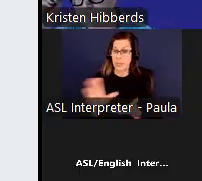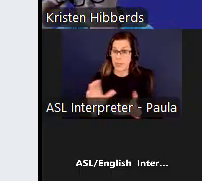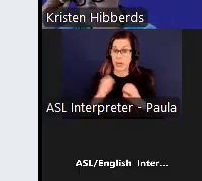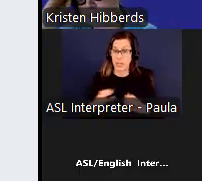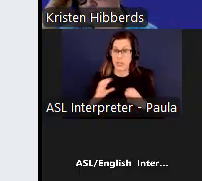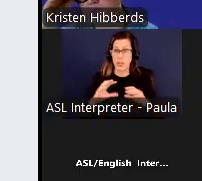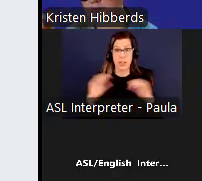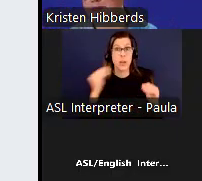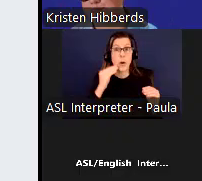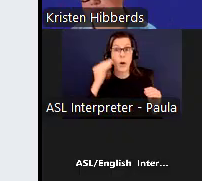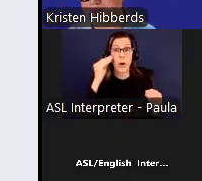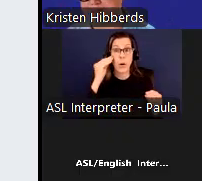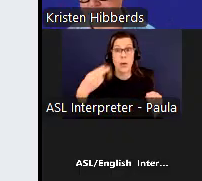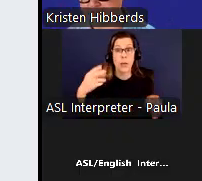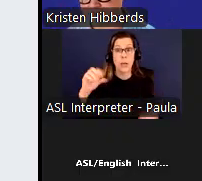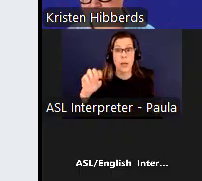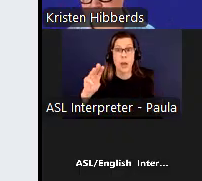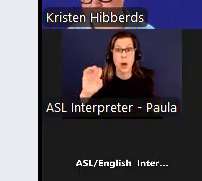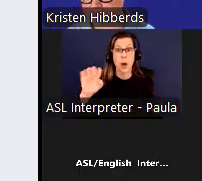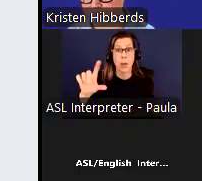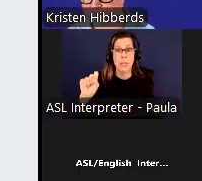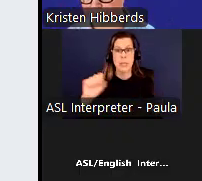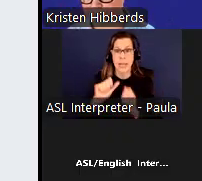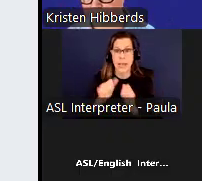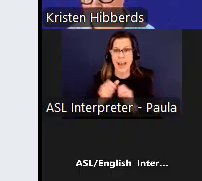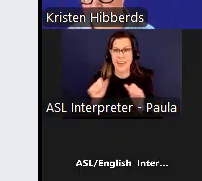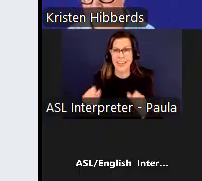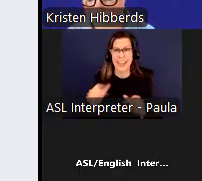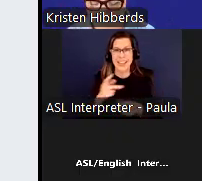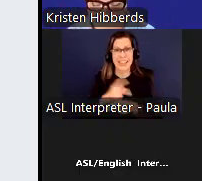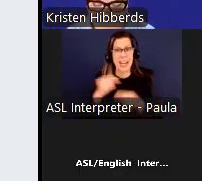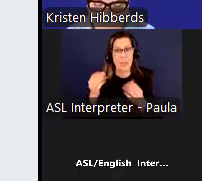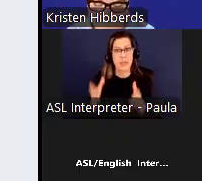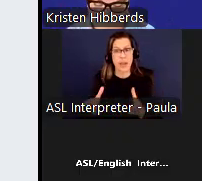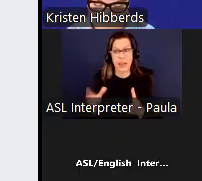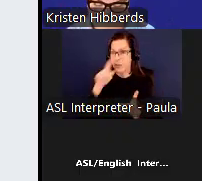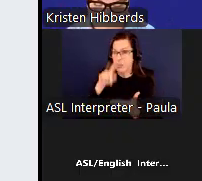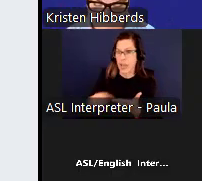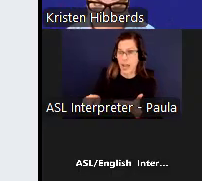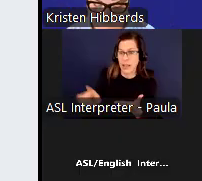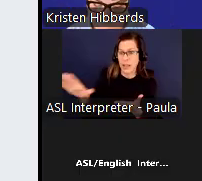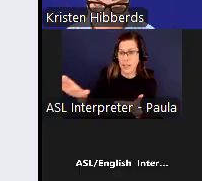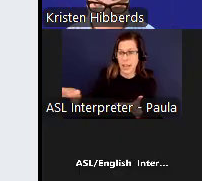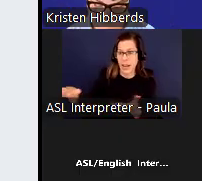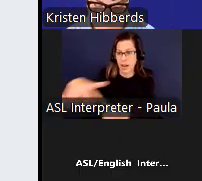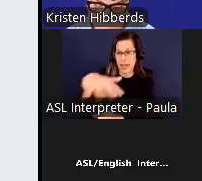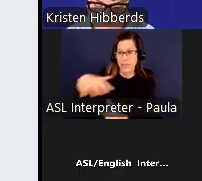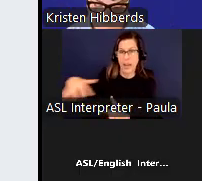So how could you know the care provider be responsible for making sure that their environment, you know, is safe?